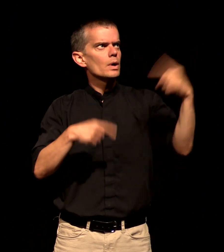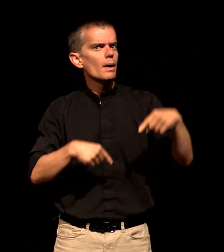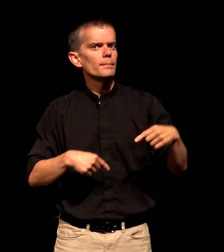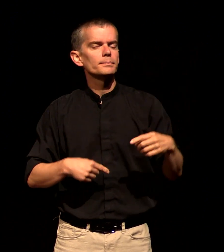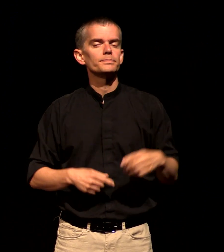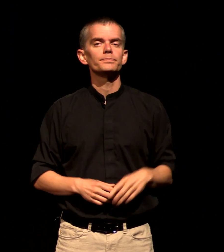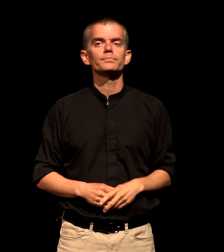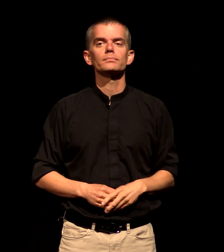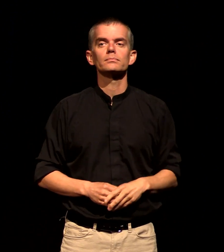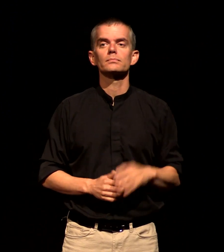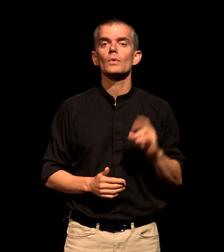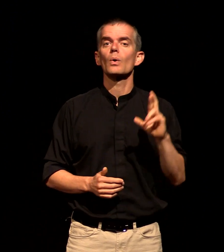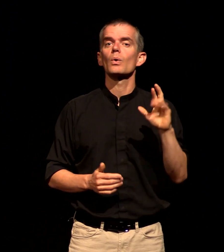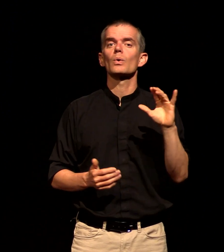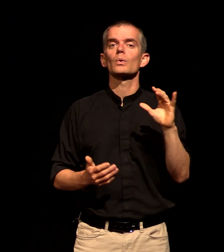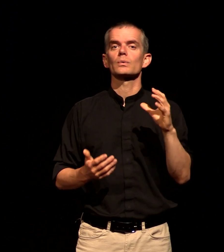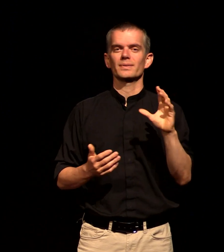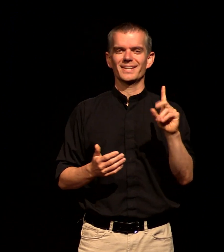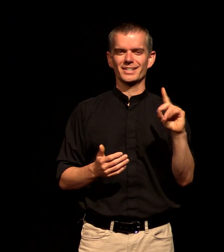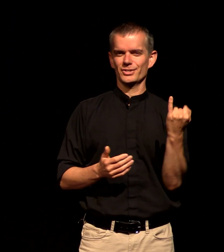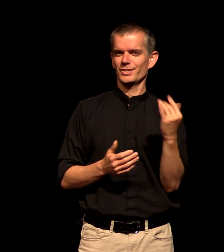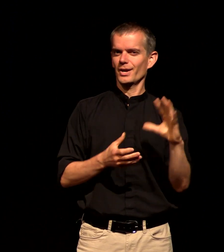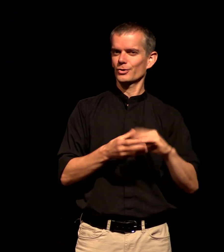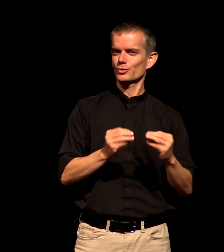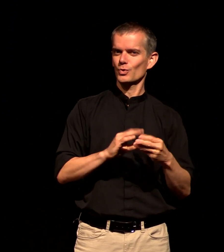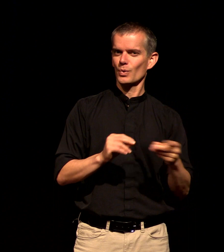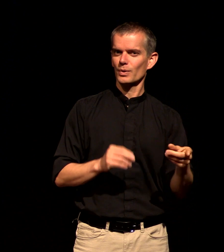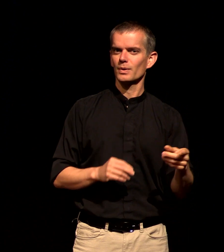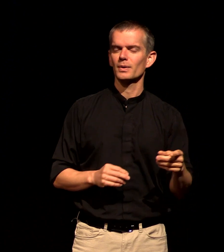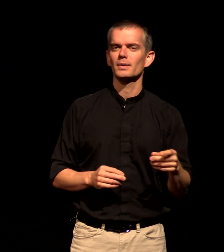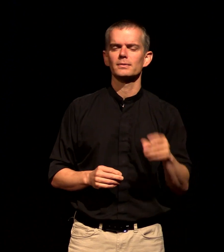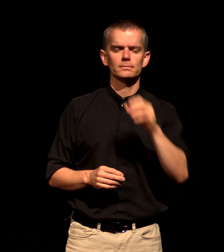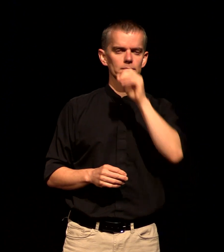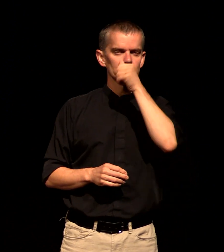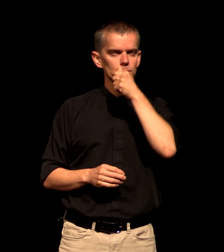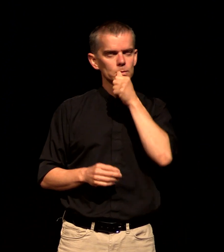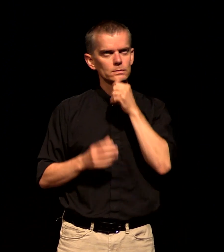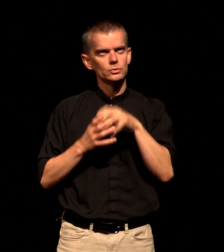kid like DJ, his testimony who suffered so much and then loses